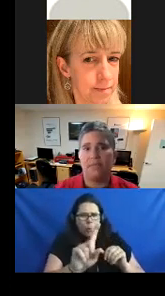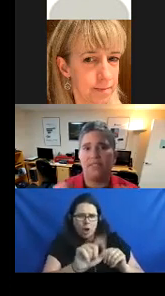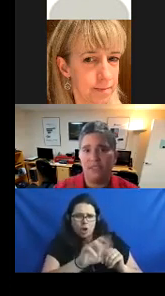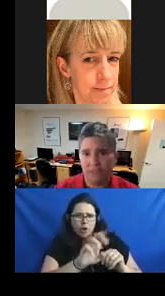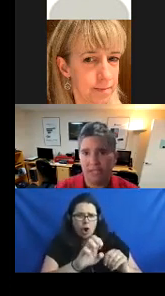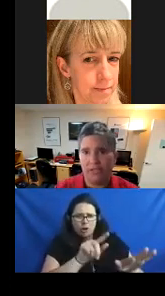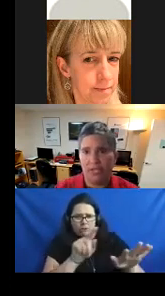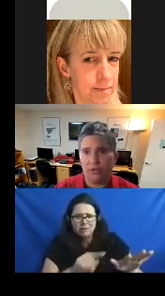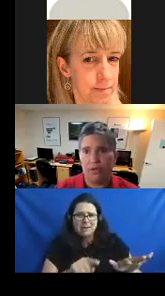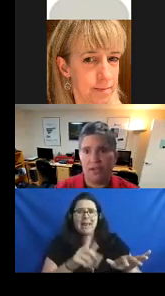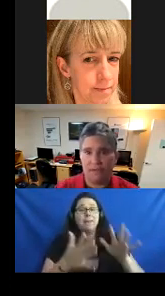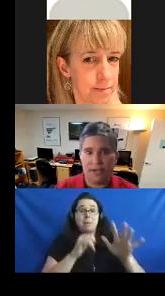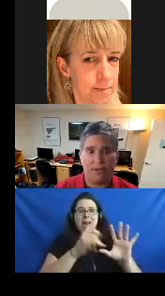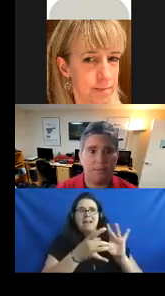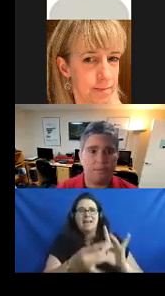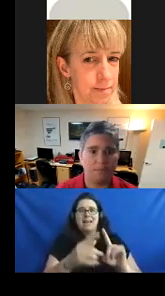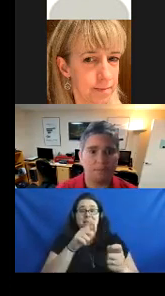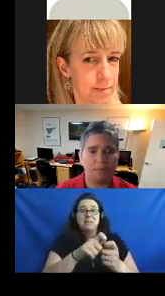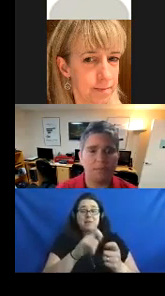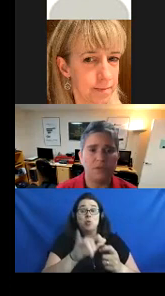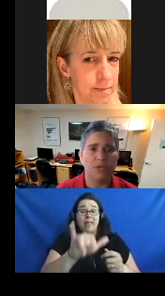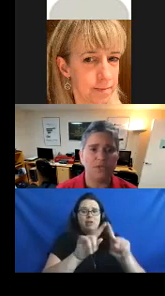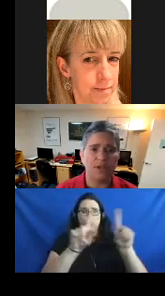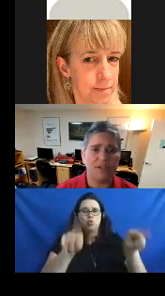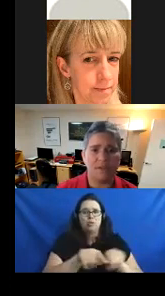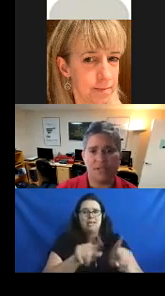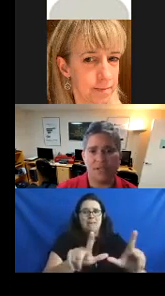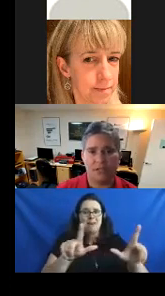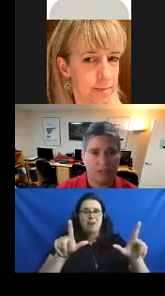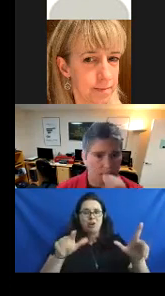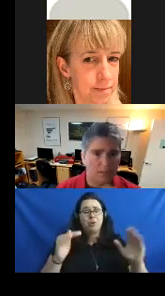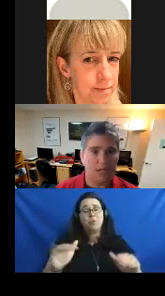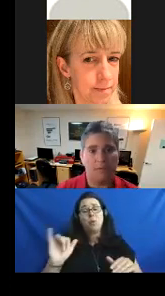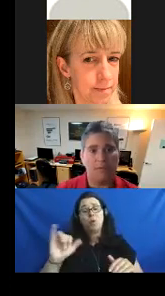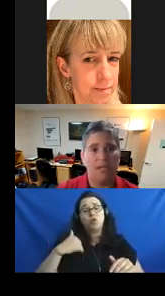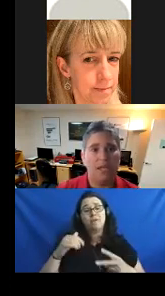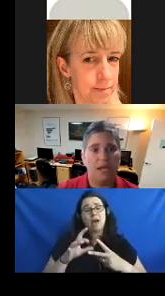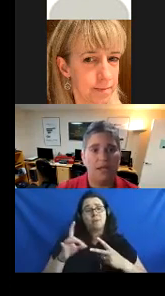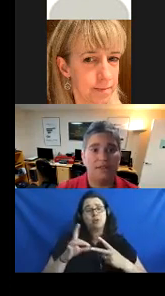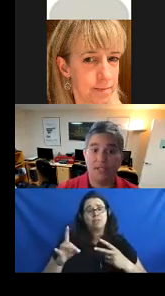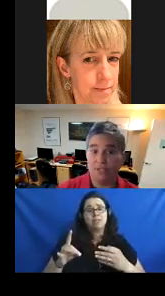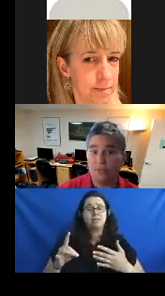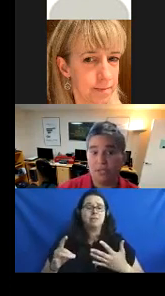TO THAT SCREEN MAGNIFIER. WE ALSO HAVE OPTIONS DEFINITELY IN ZOOM TEXT FOR